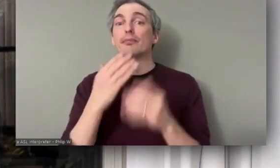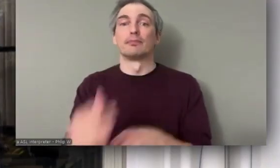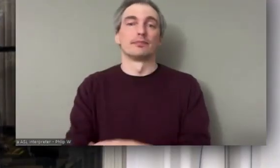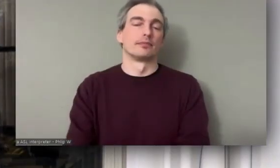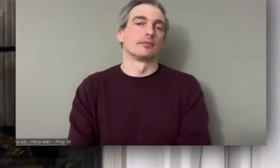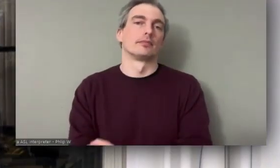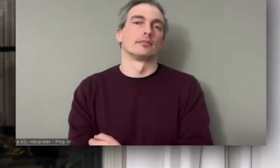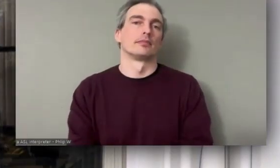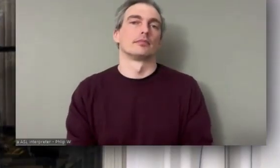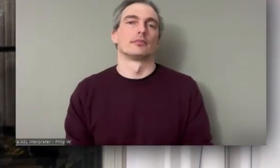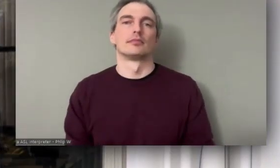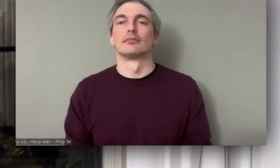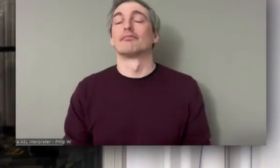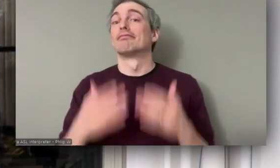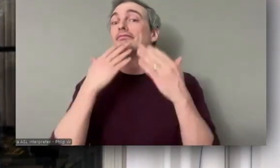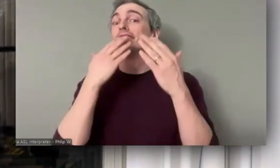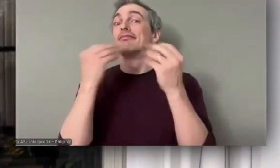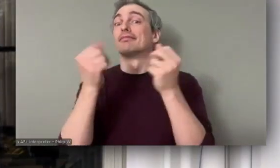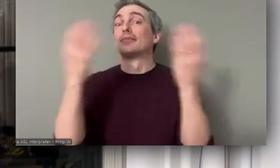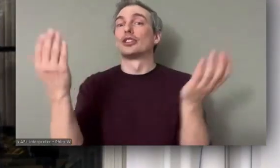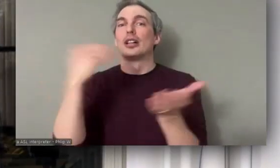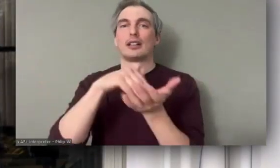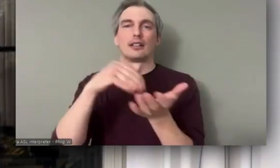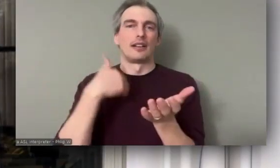Thank you so much, again! I've got one announcement. Let me just do